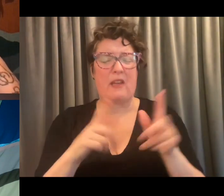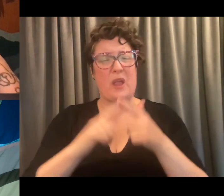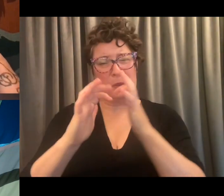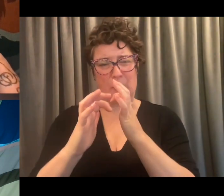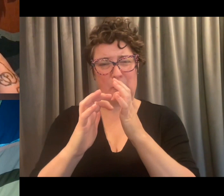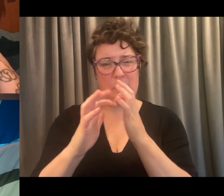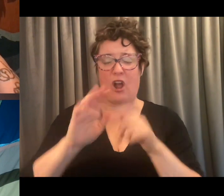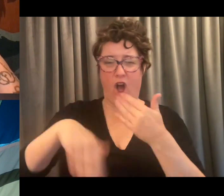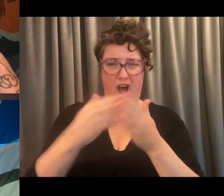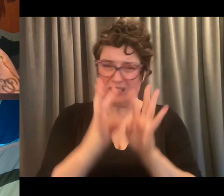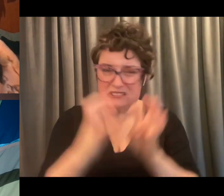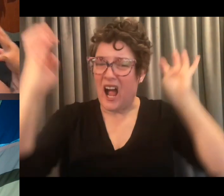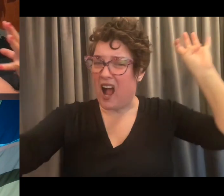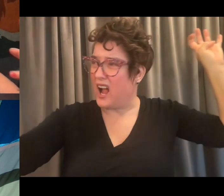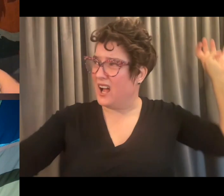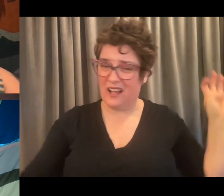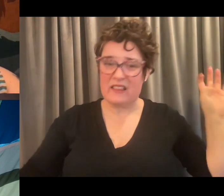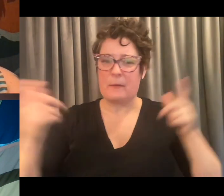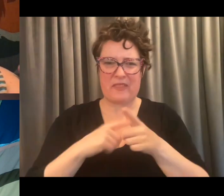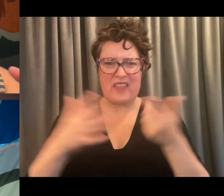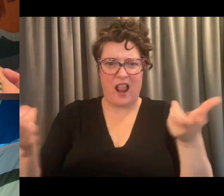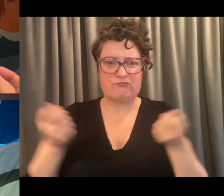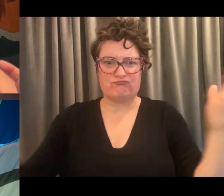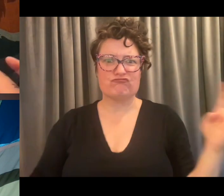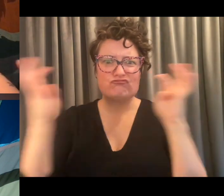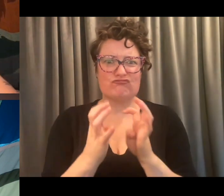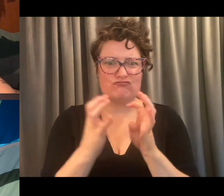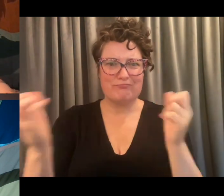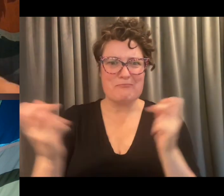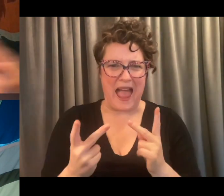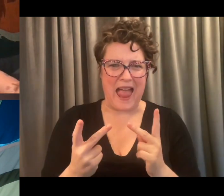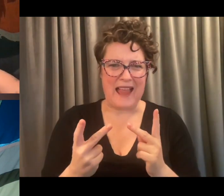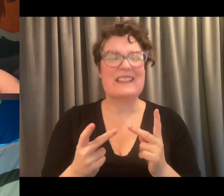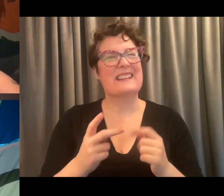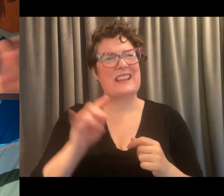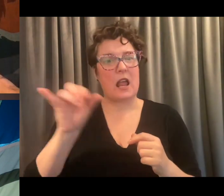And then they would get pulled back towards the mountain and supposedly it was like miles at a time, you know?